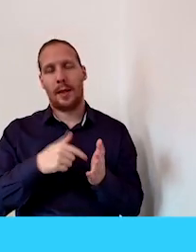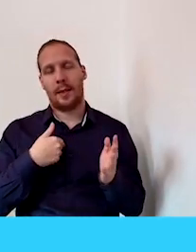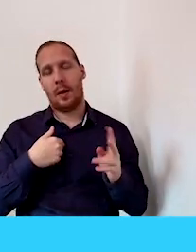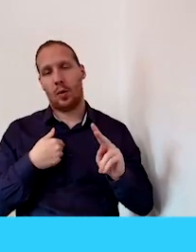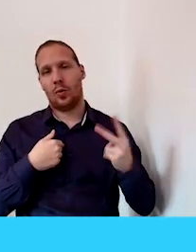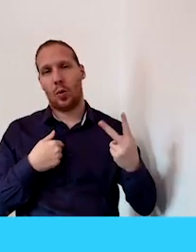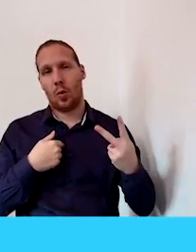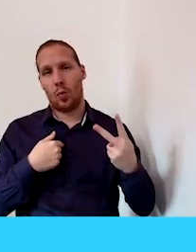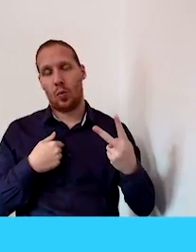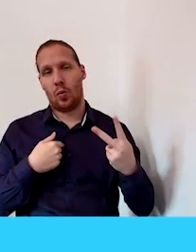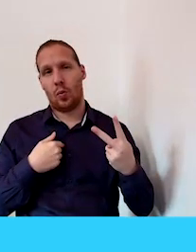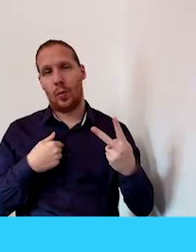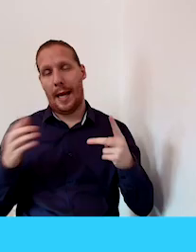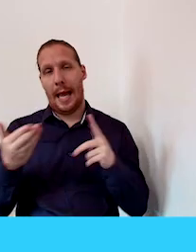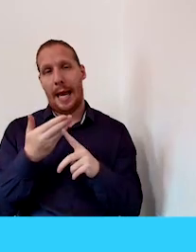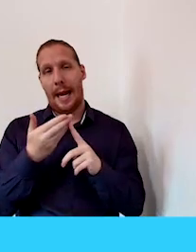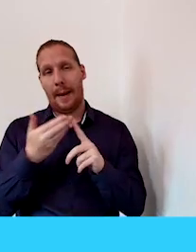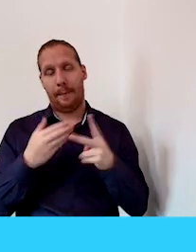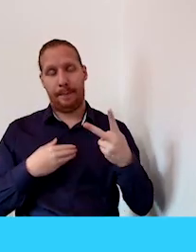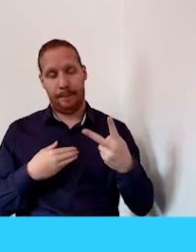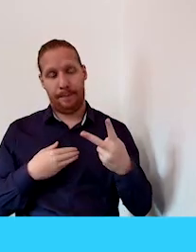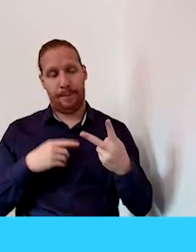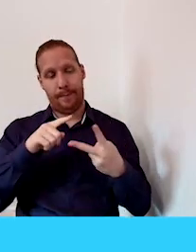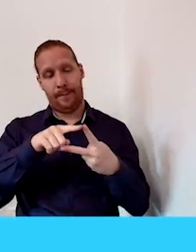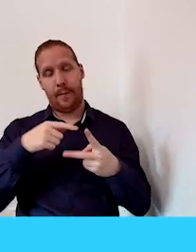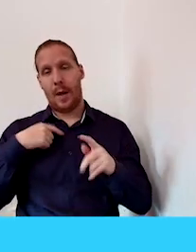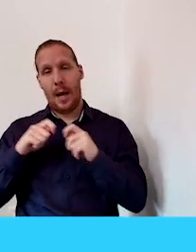The first objective for us as a team was to reach back out to our cohorts